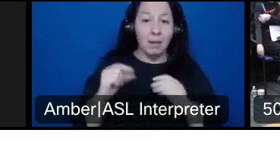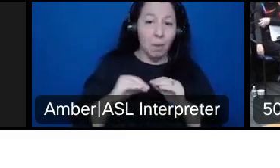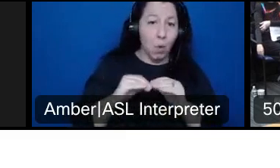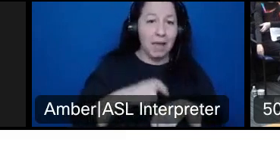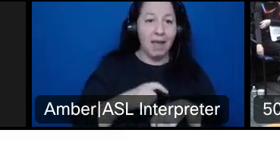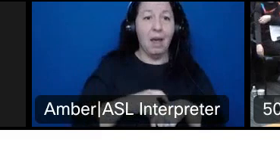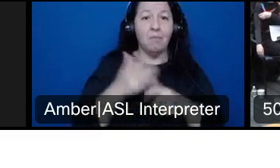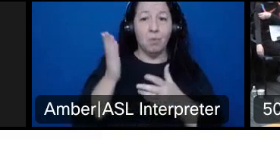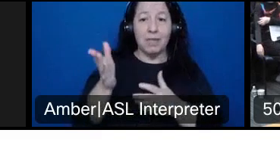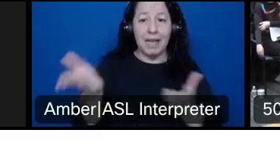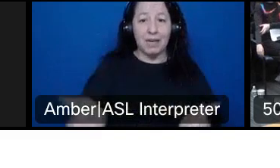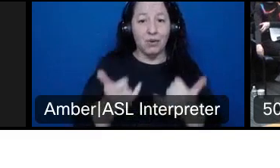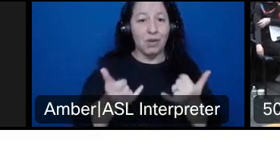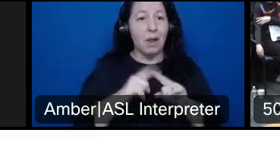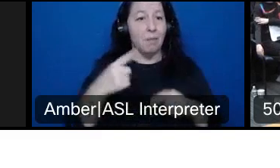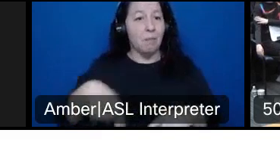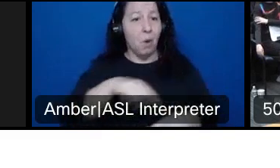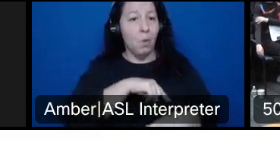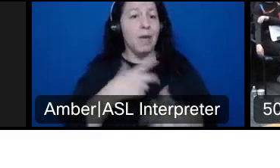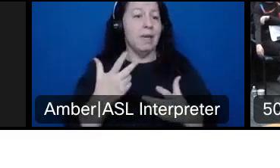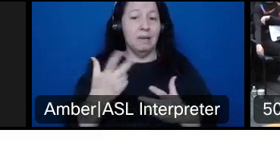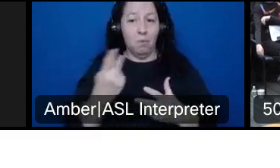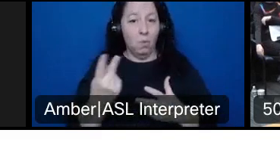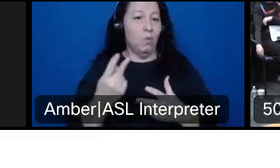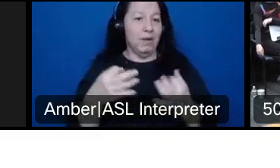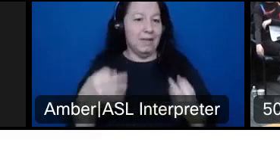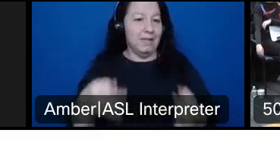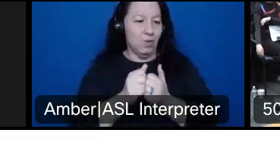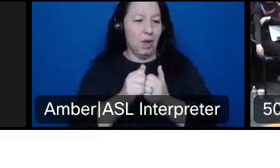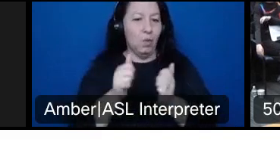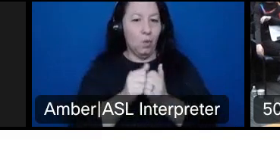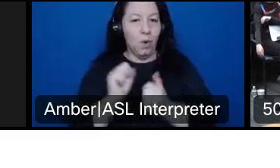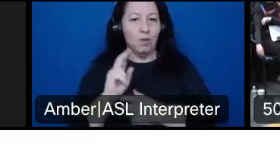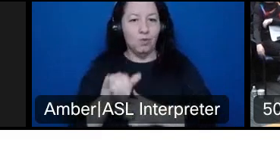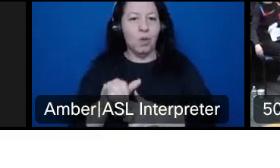But W, we decided together with SUNY that we would just ask for this a 6 month extension.